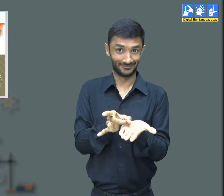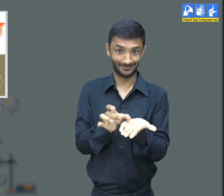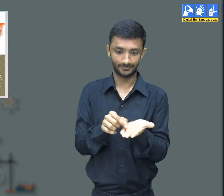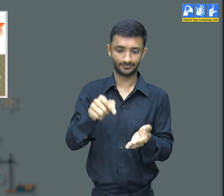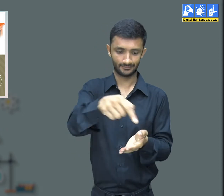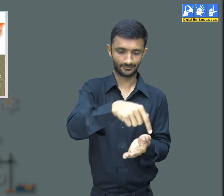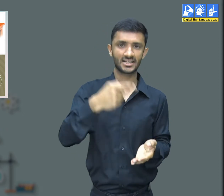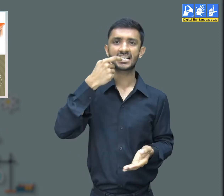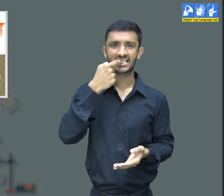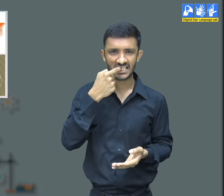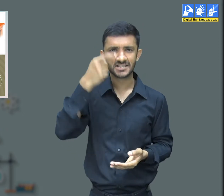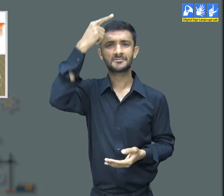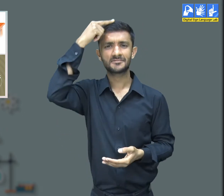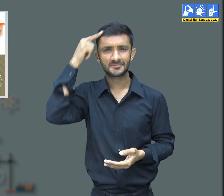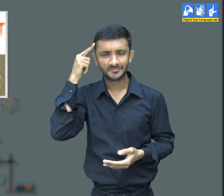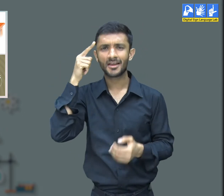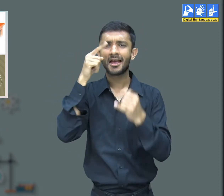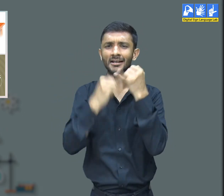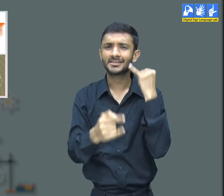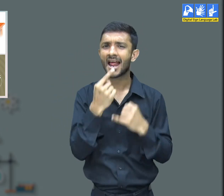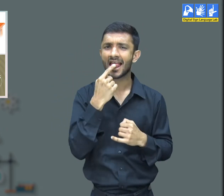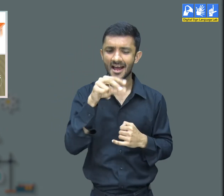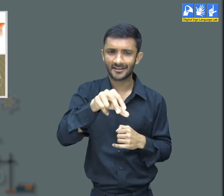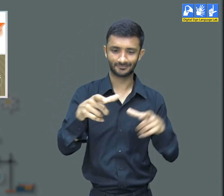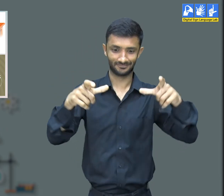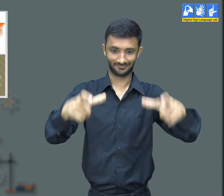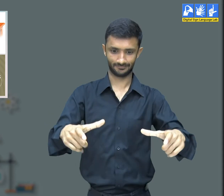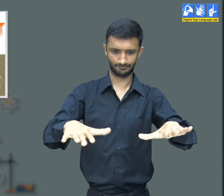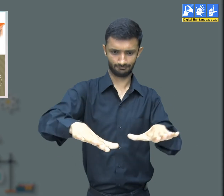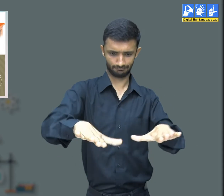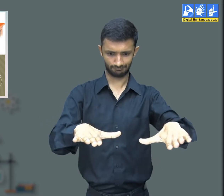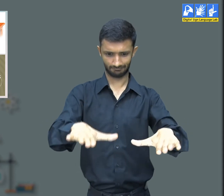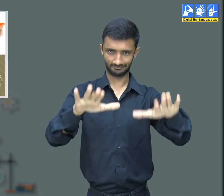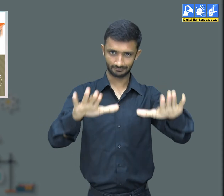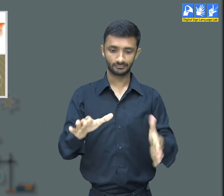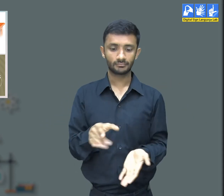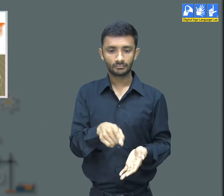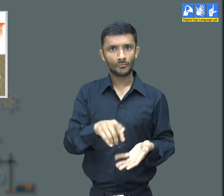In it place the white, black and red carrom coins at the center of the board.